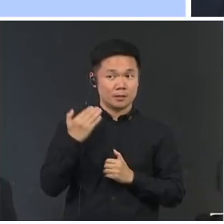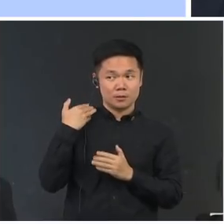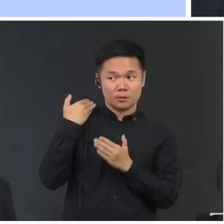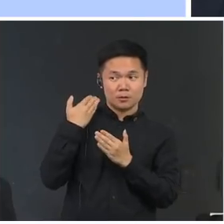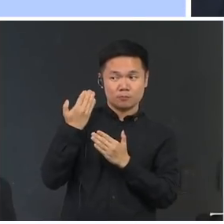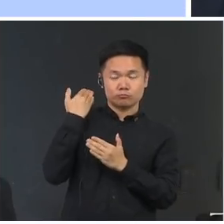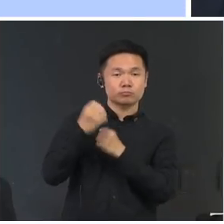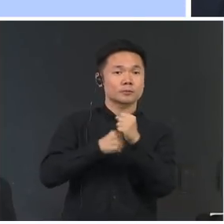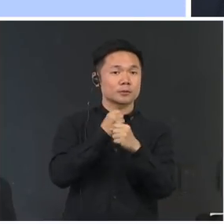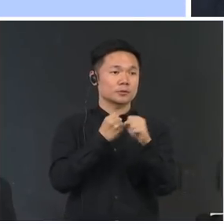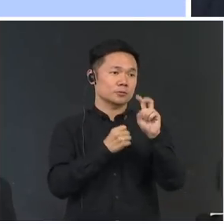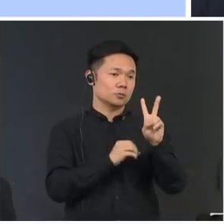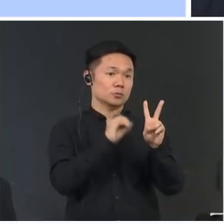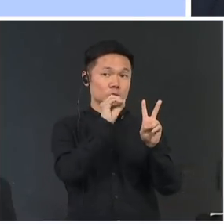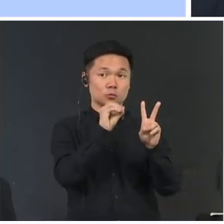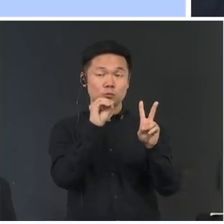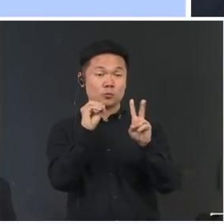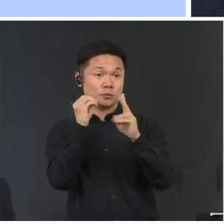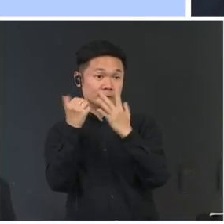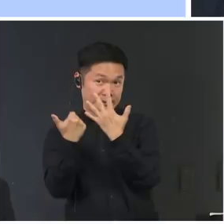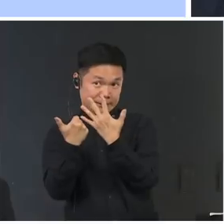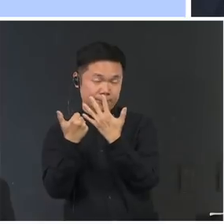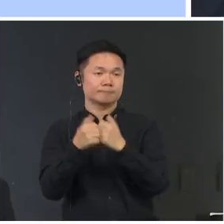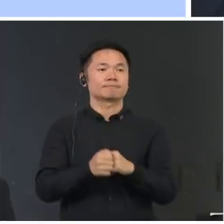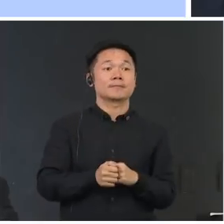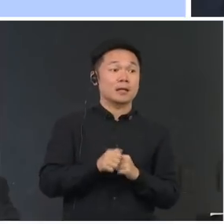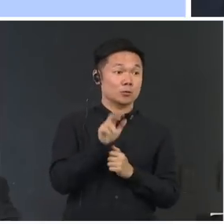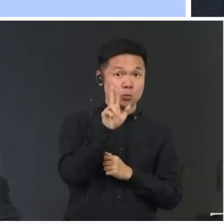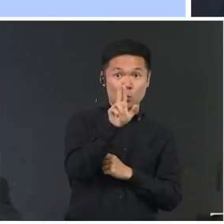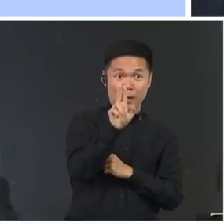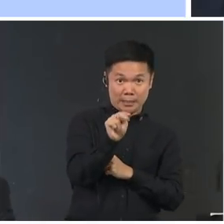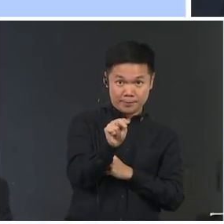activities of sign language interpreters as well and we need to take this into light as we proceed forward.